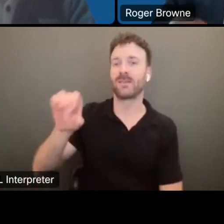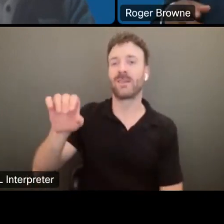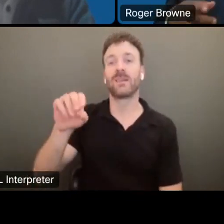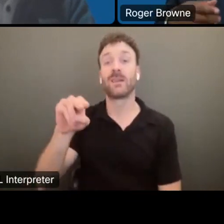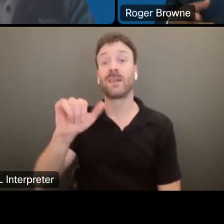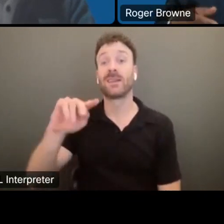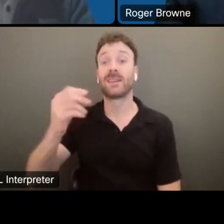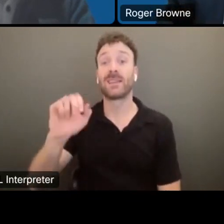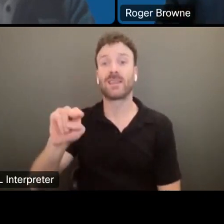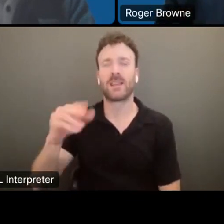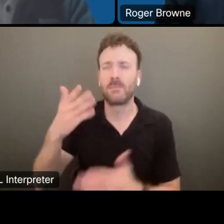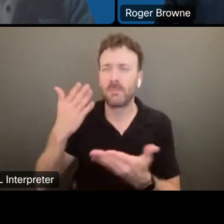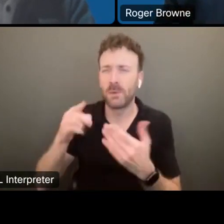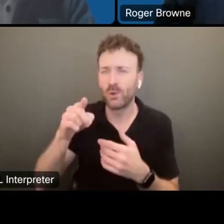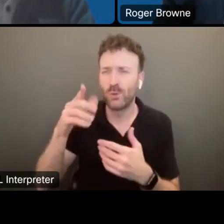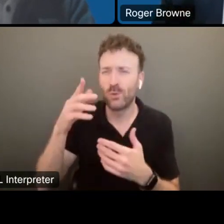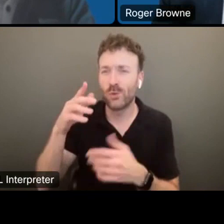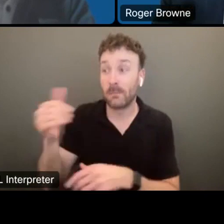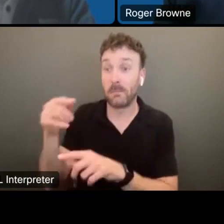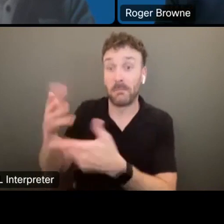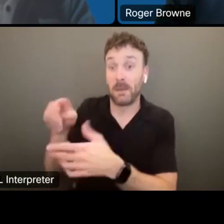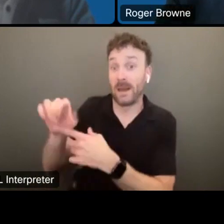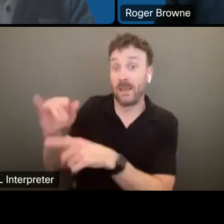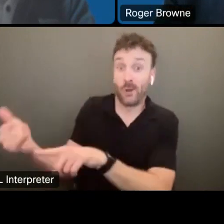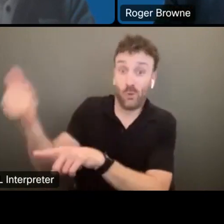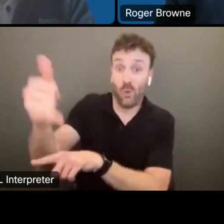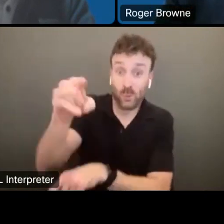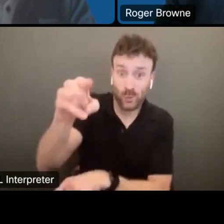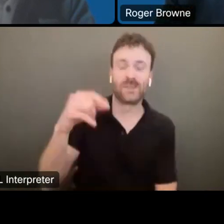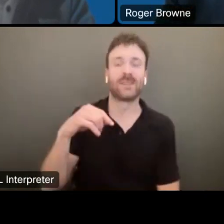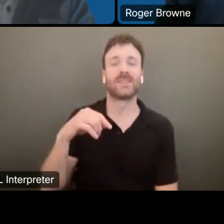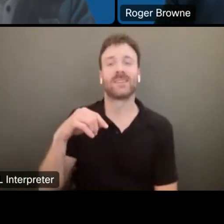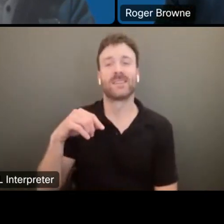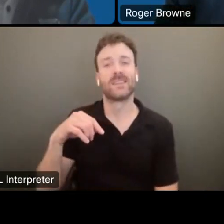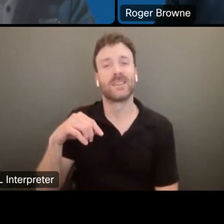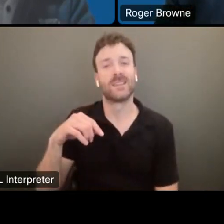may have actually gotten calls from Nathan directly on this, but quite frankly I guess